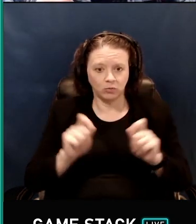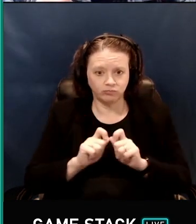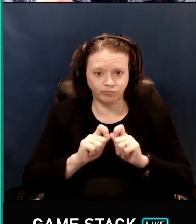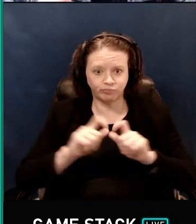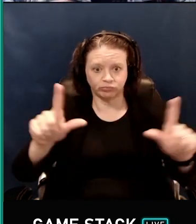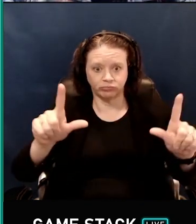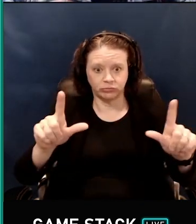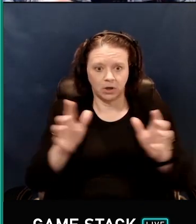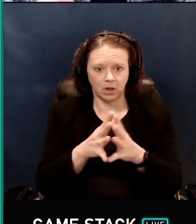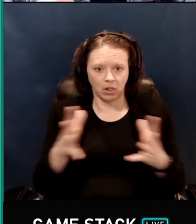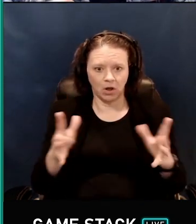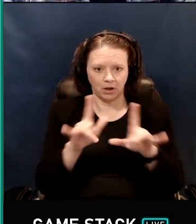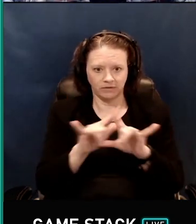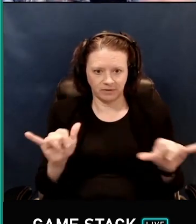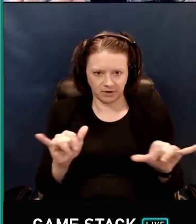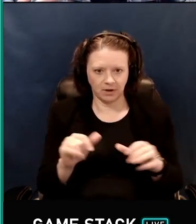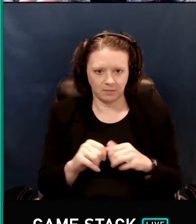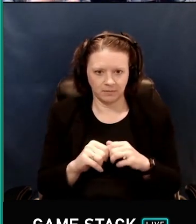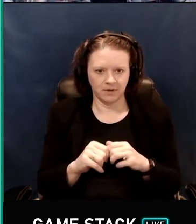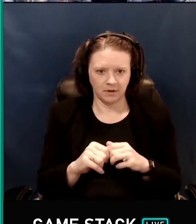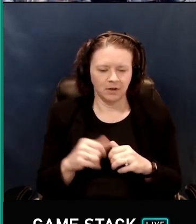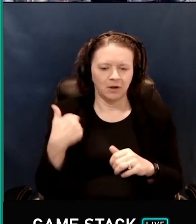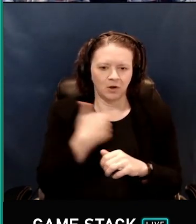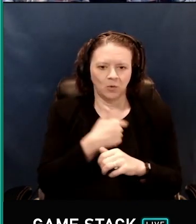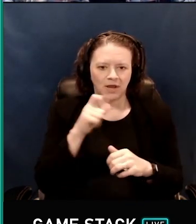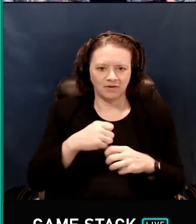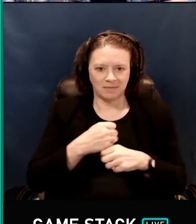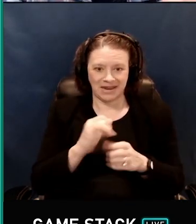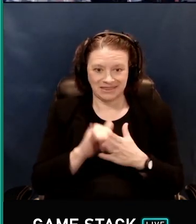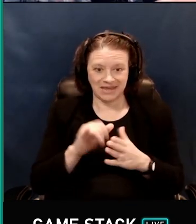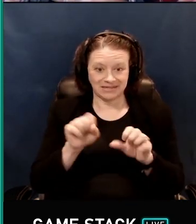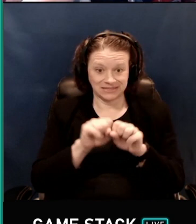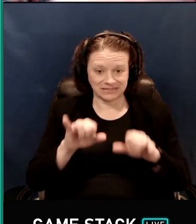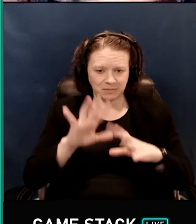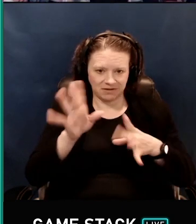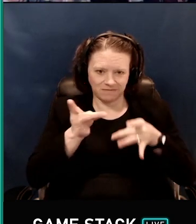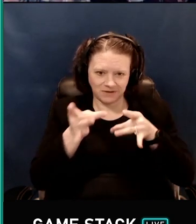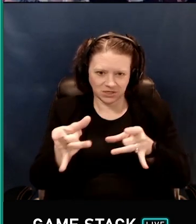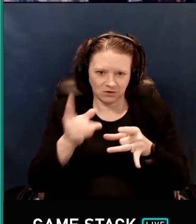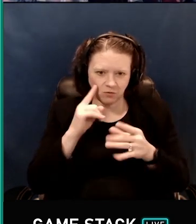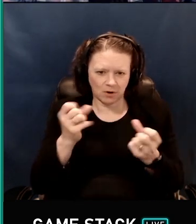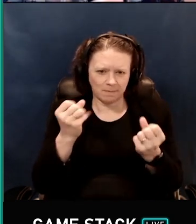We have to make the system efficient for many many many small requests,